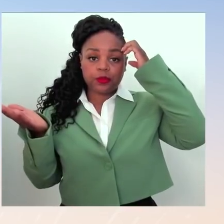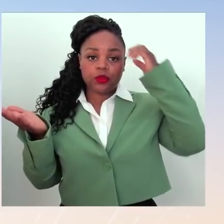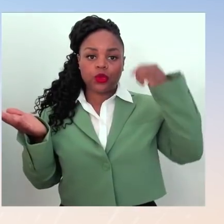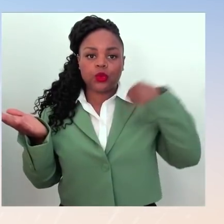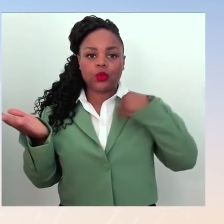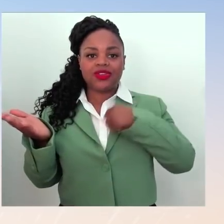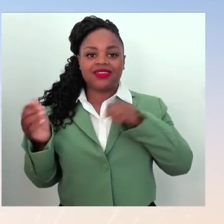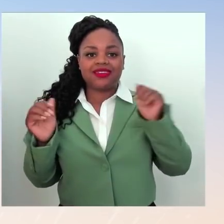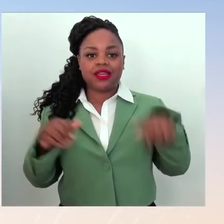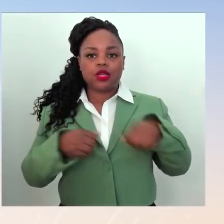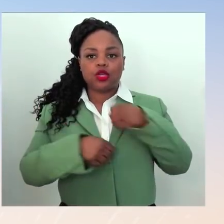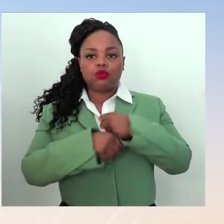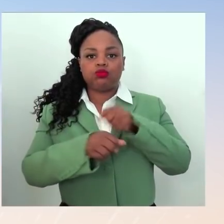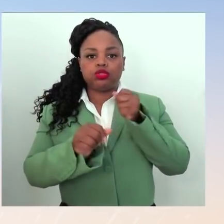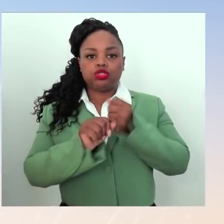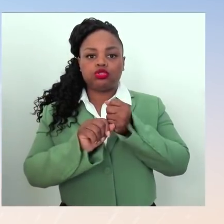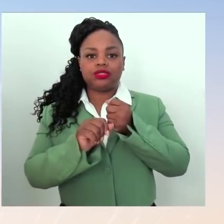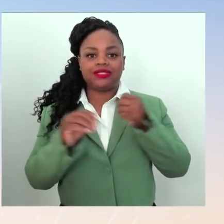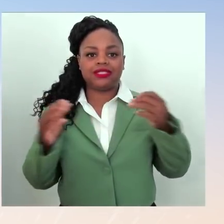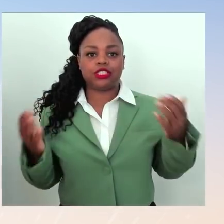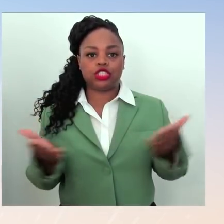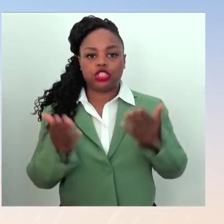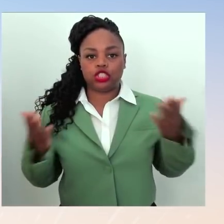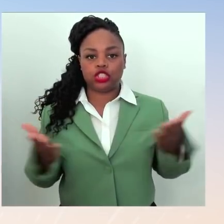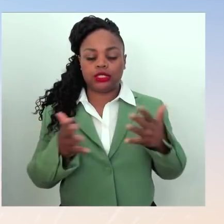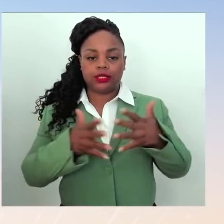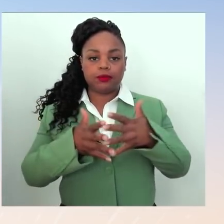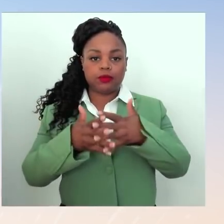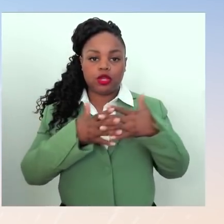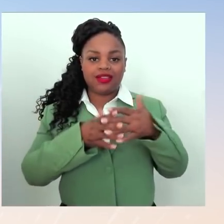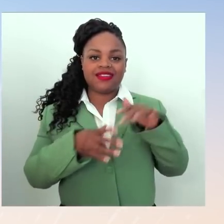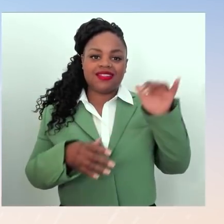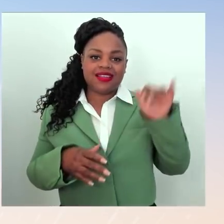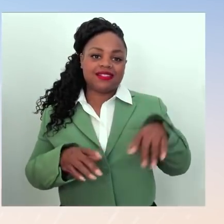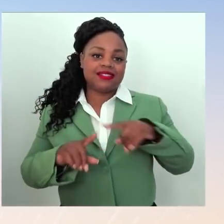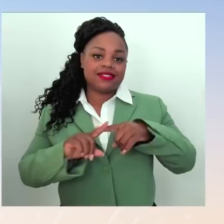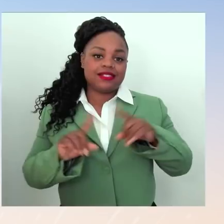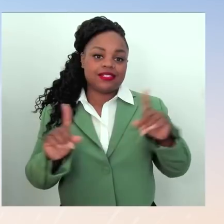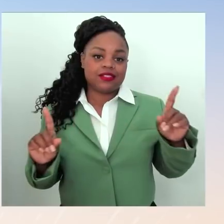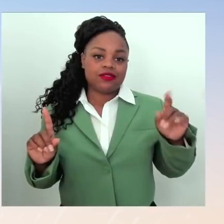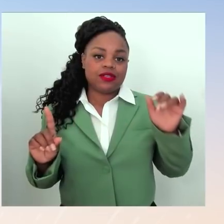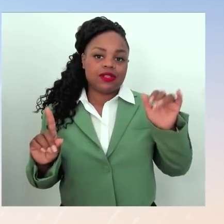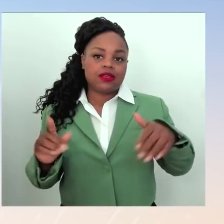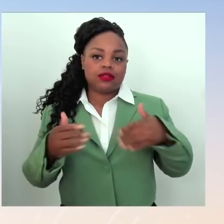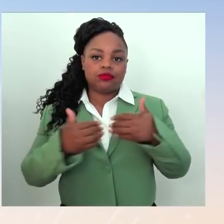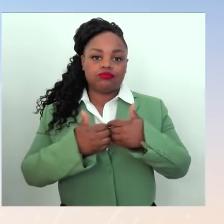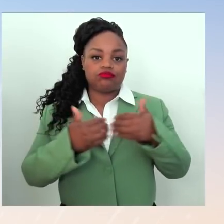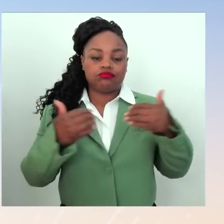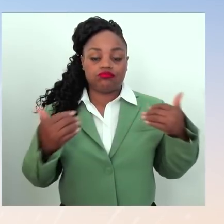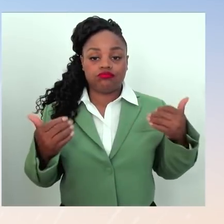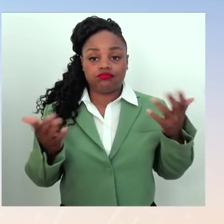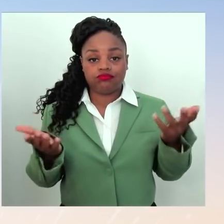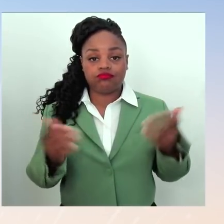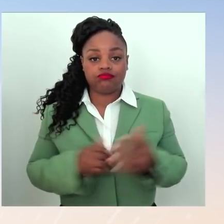and that is different. We recognize that. On the first piece, tell me -- sorry, what was the first part of your question? The Press: Just the success of this outreach.